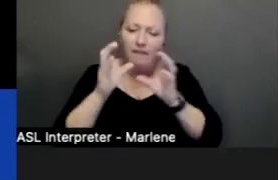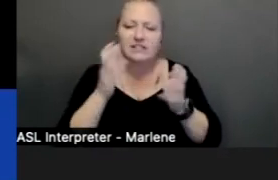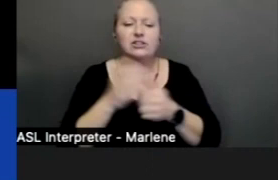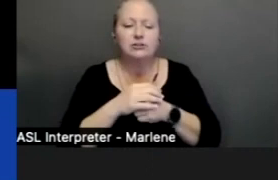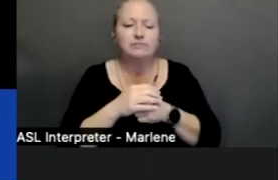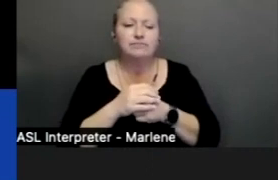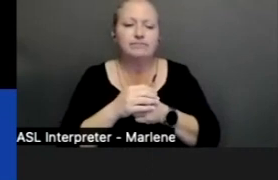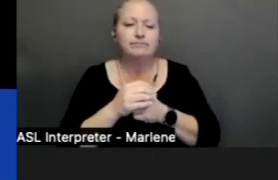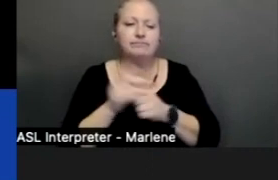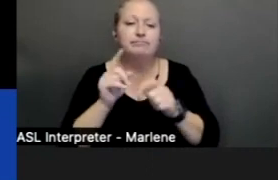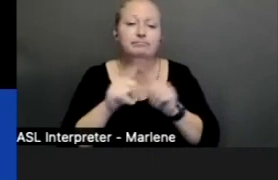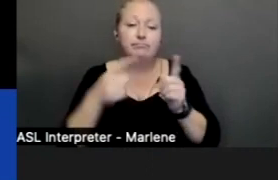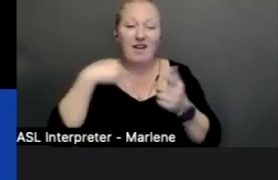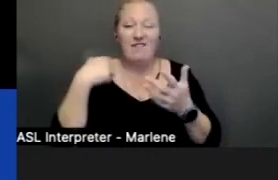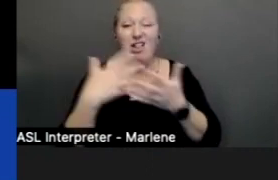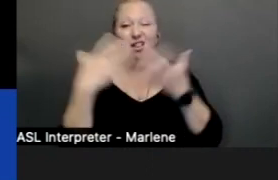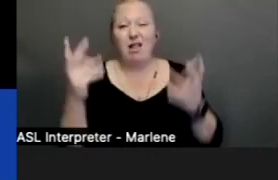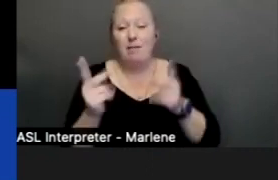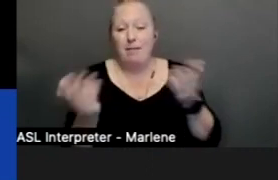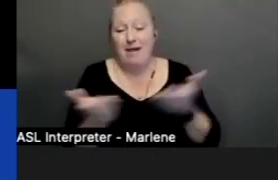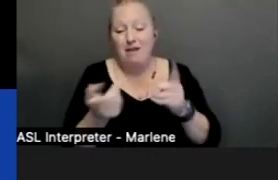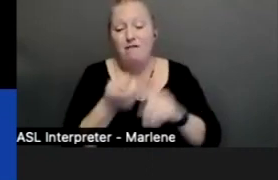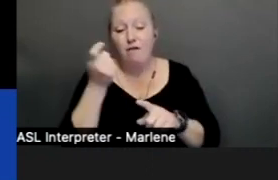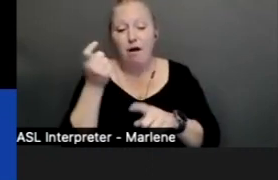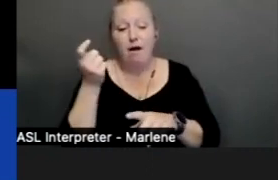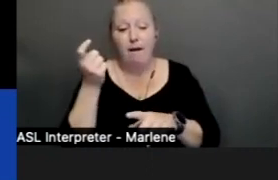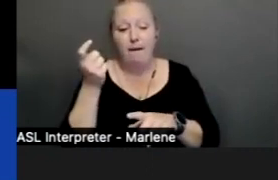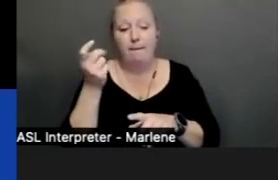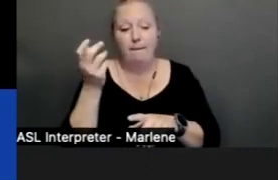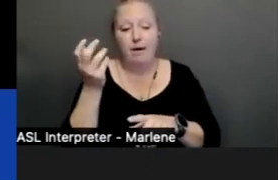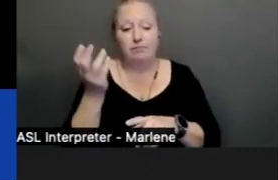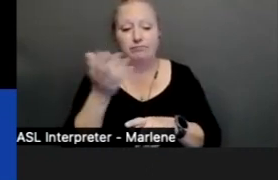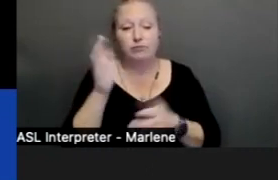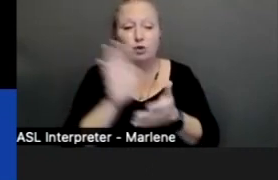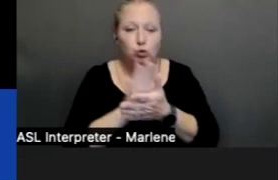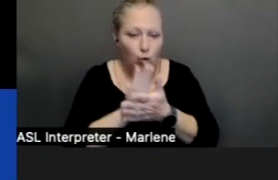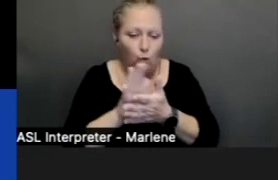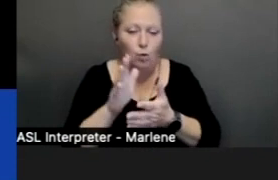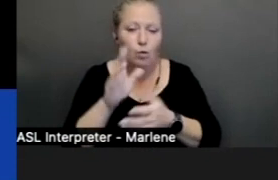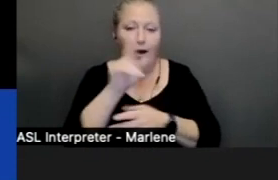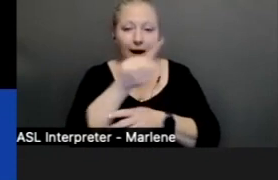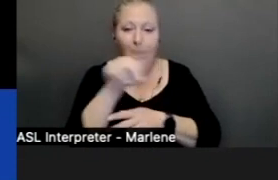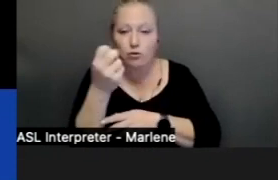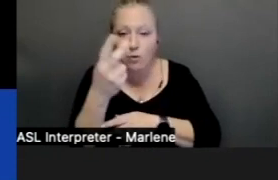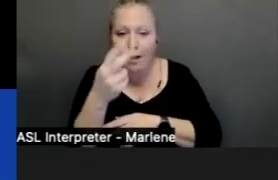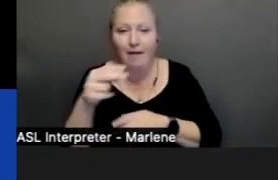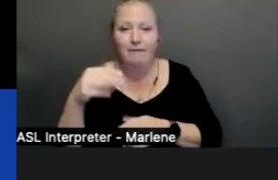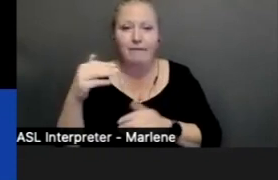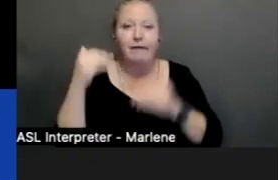But we have a lot of folks that are here from from UH schools, K12 higher education, libraries,